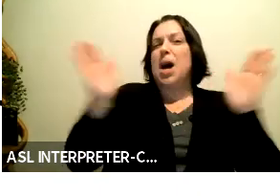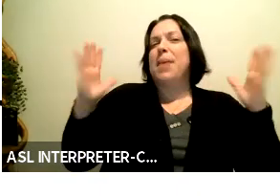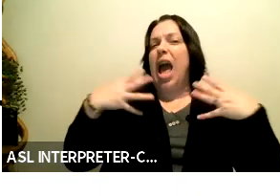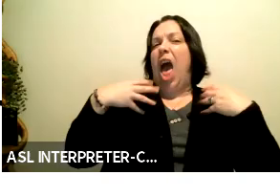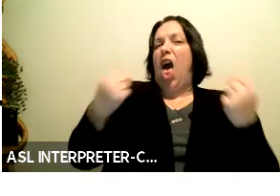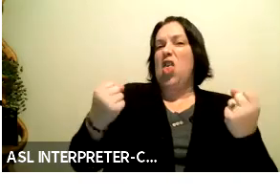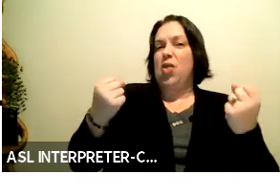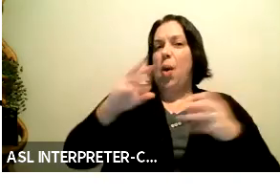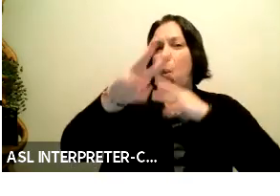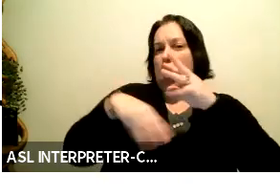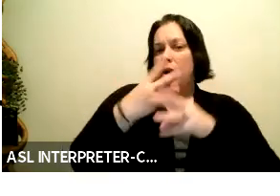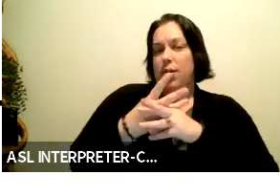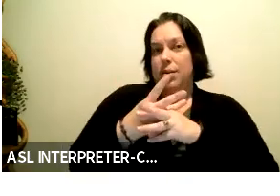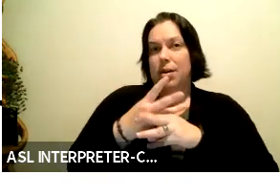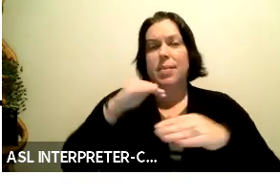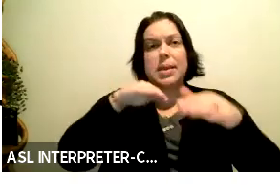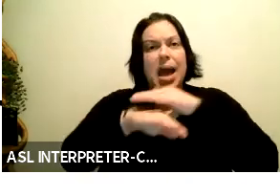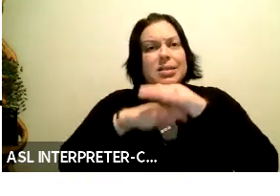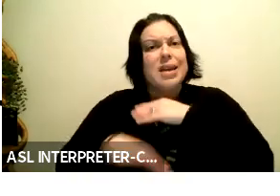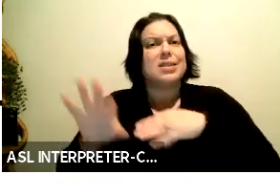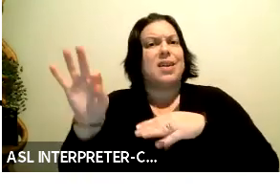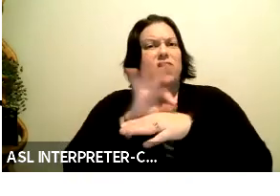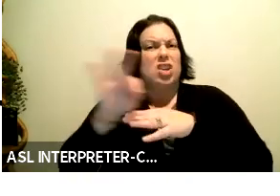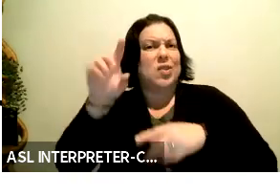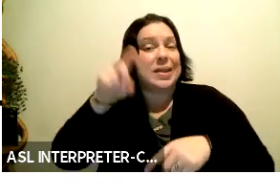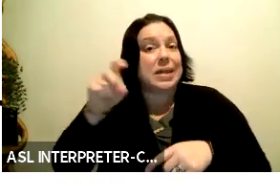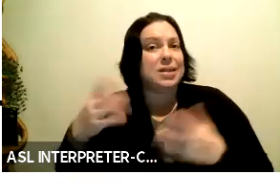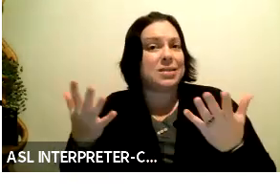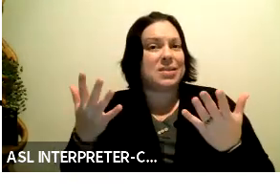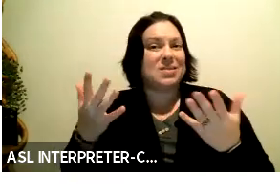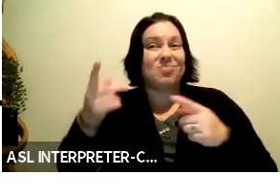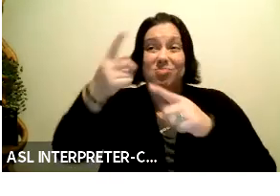of health and access and functional needs and for those in the emergency management area,